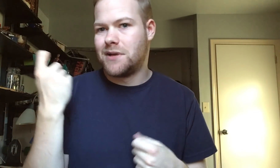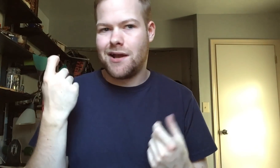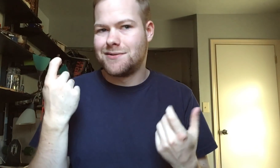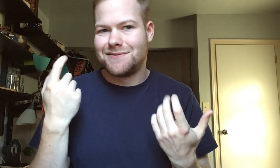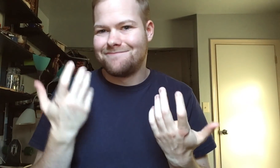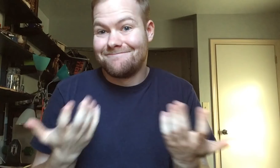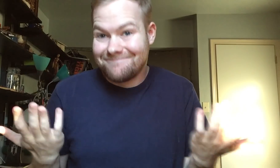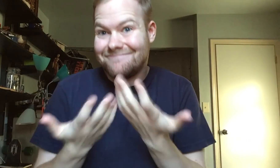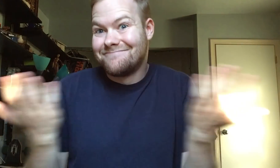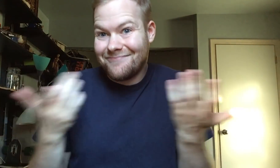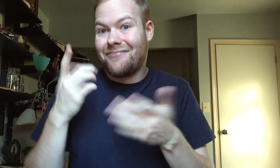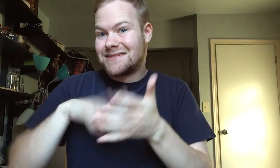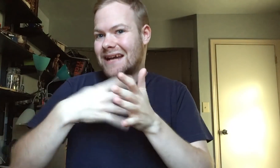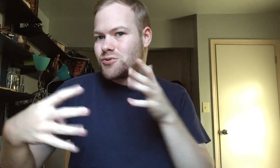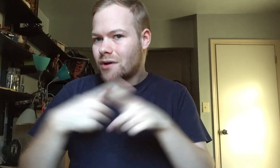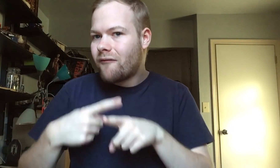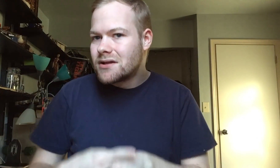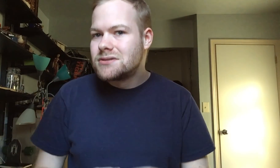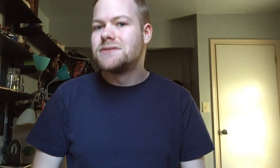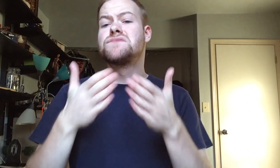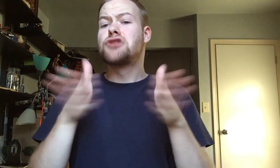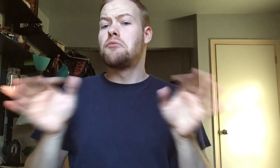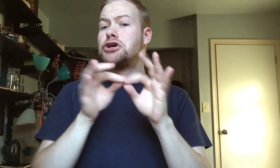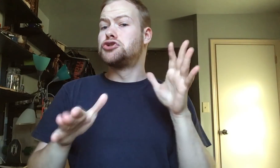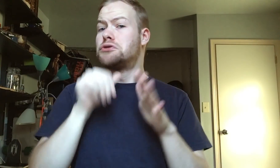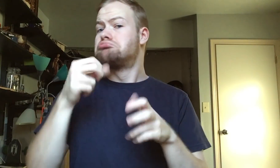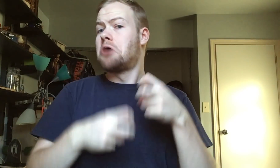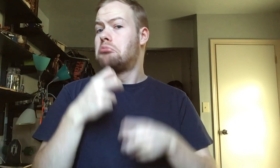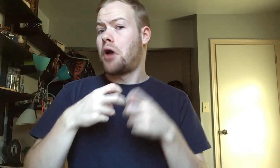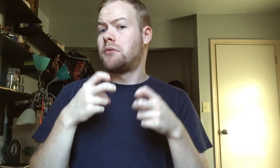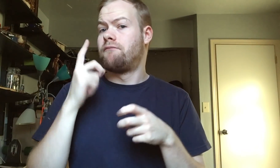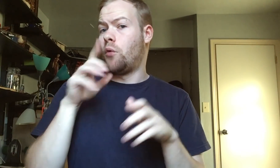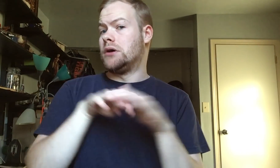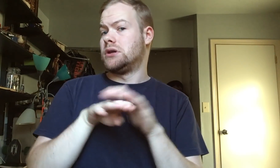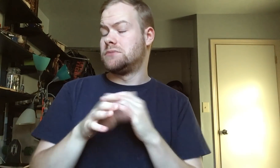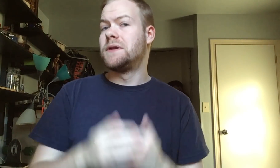Because… Scheduling conflicts. Generally, interpreters aren’t a problem for accessibility.